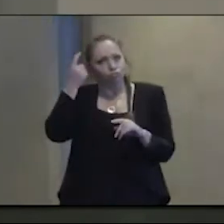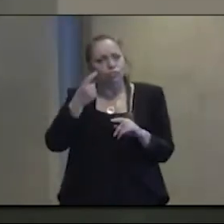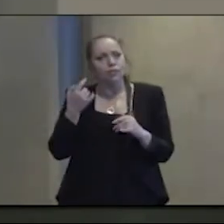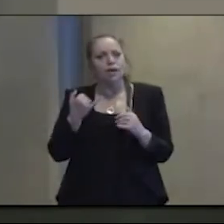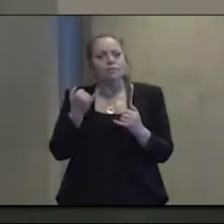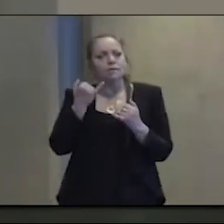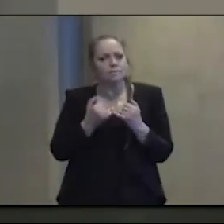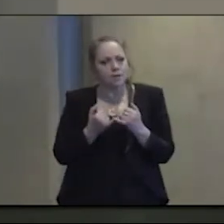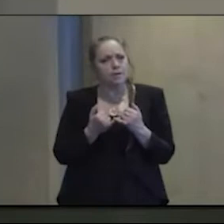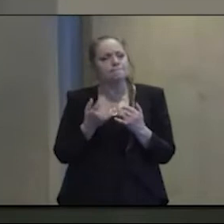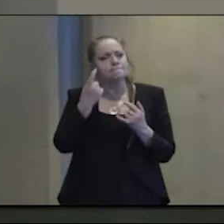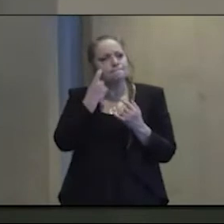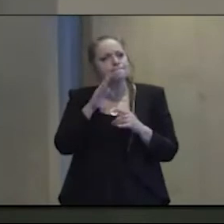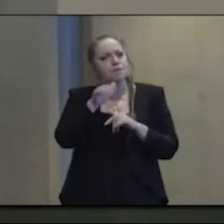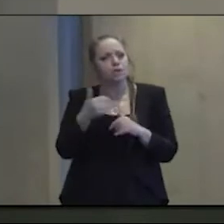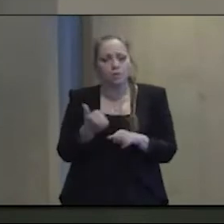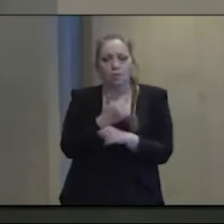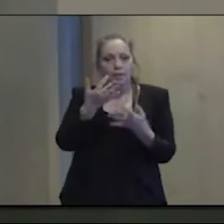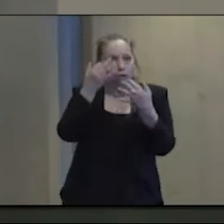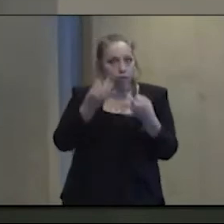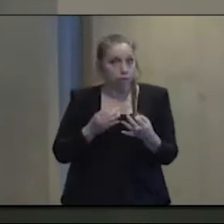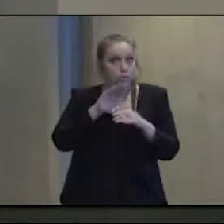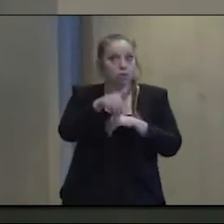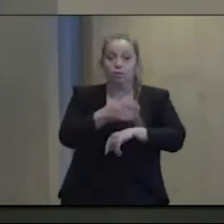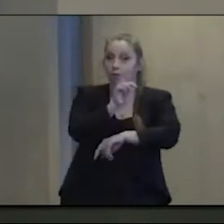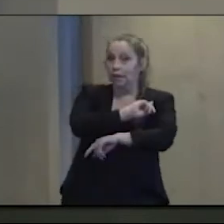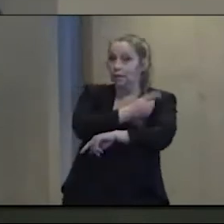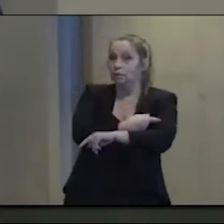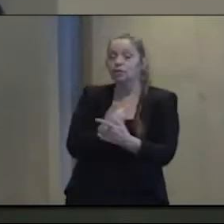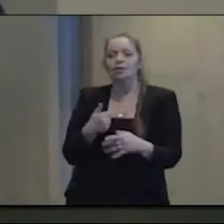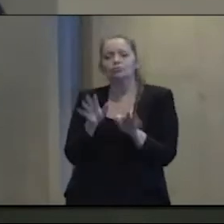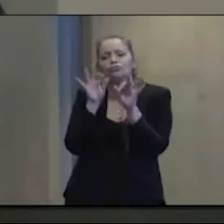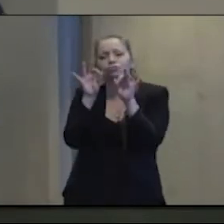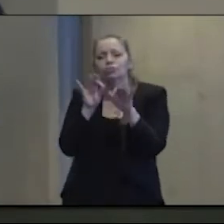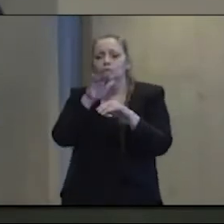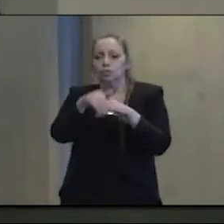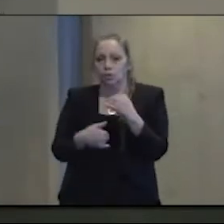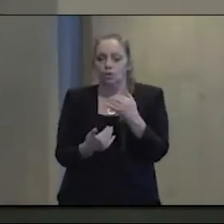about the choices we make about energy and importantly the issues for the future.